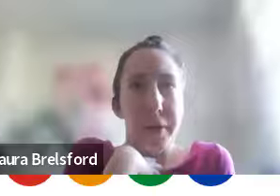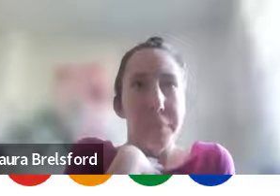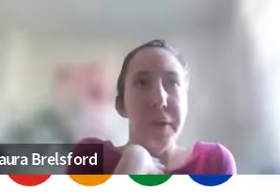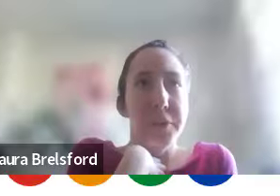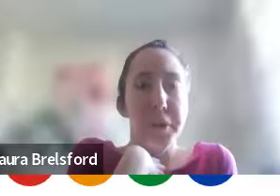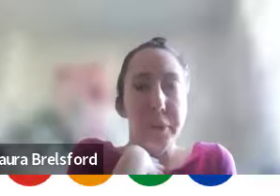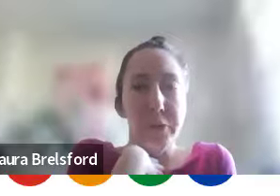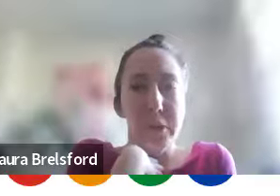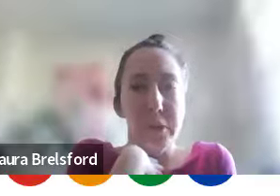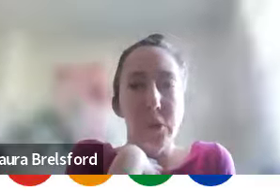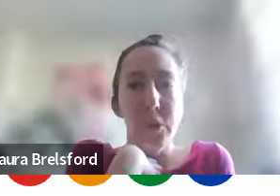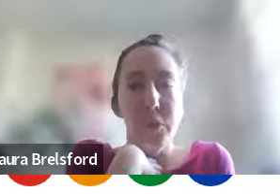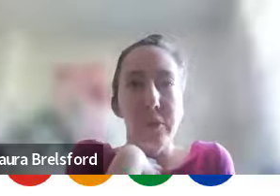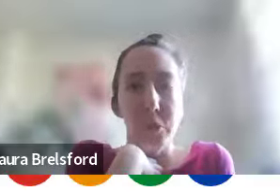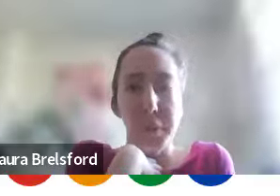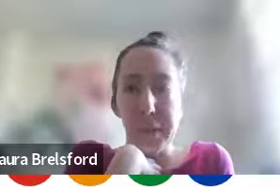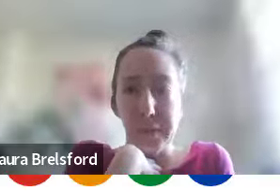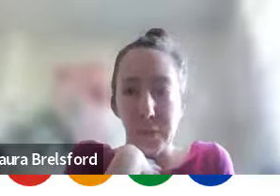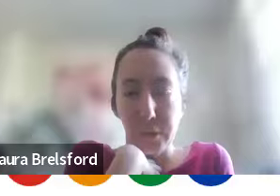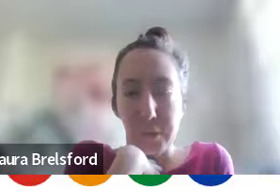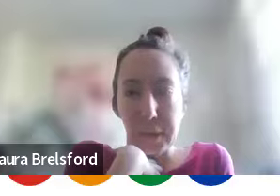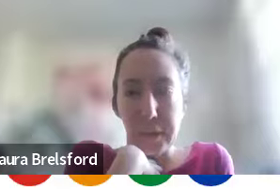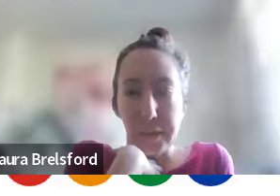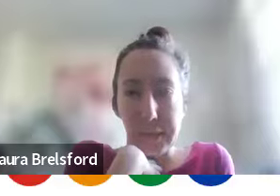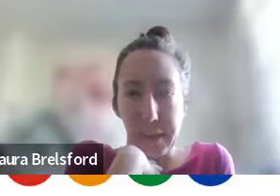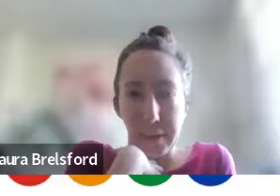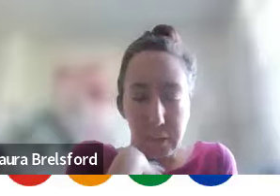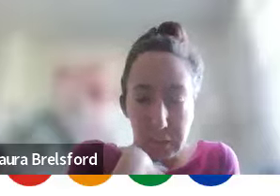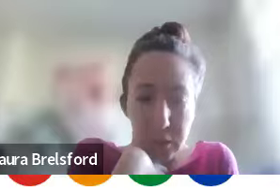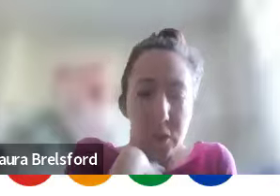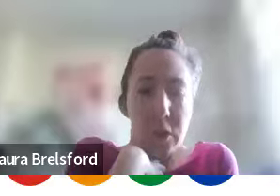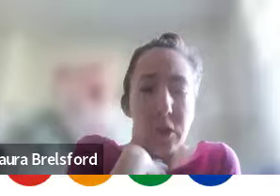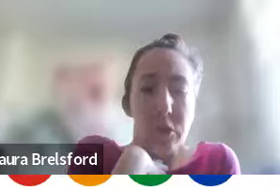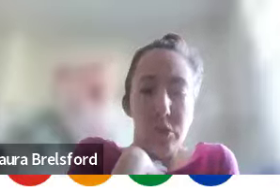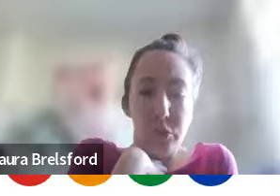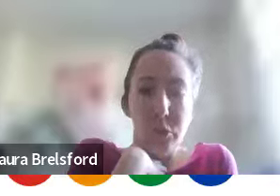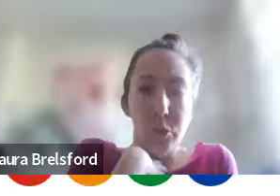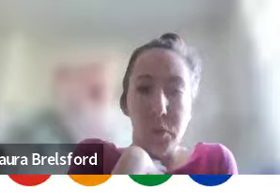OPTION. I'M CURIOUS WHAT THE PROCESS LOOKS LIKE. THAT'S A GREAT QUESTION.